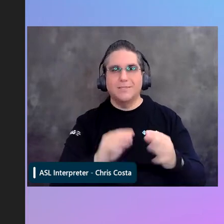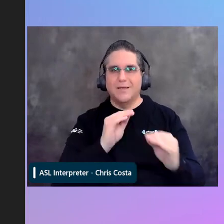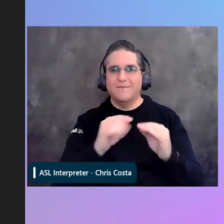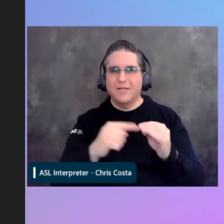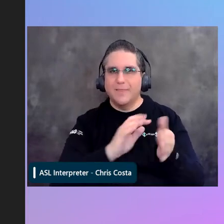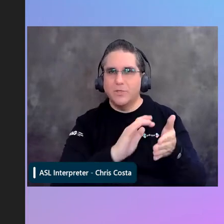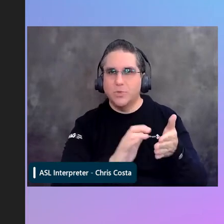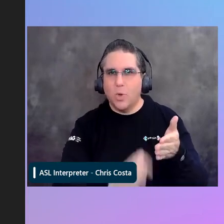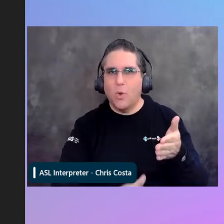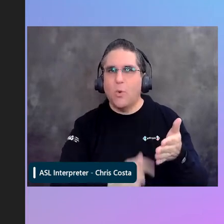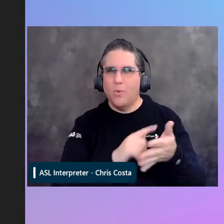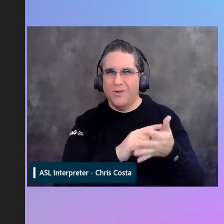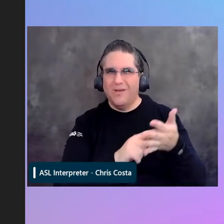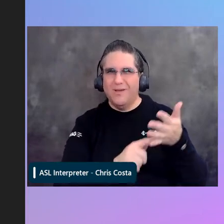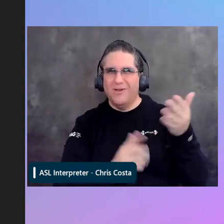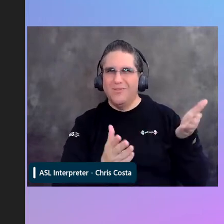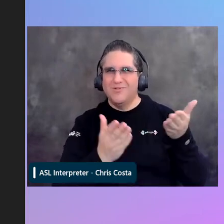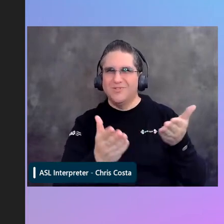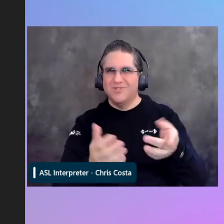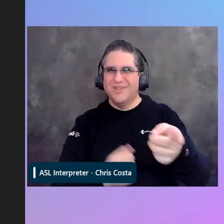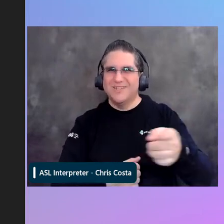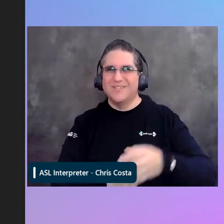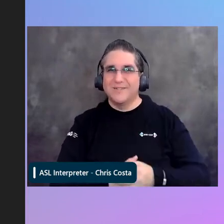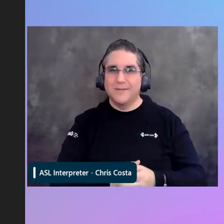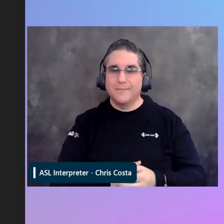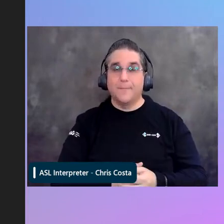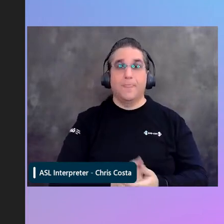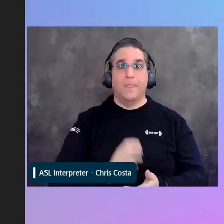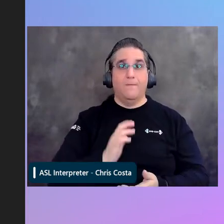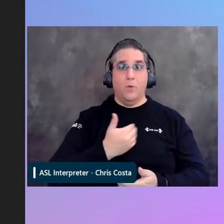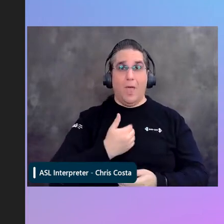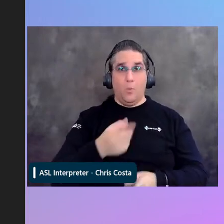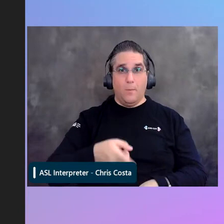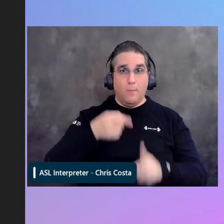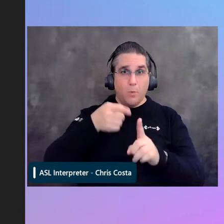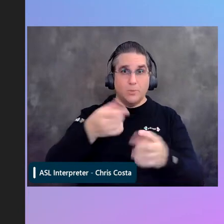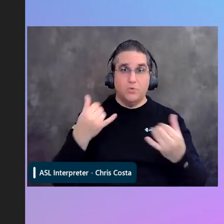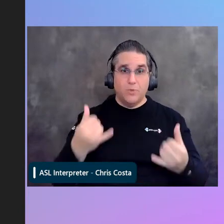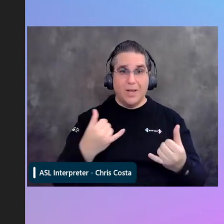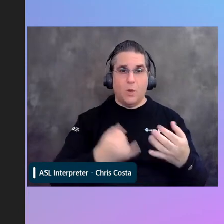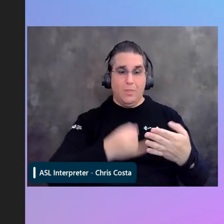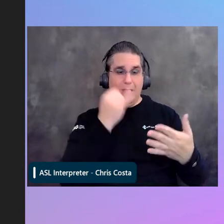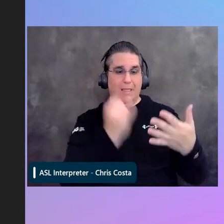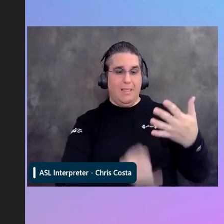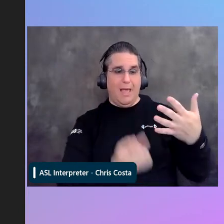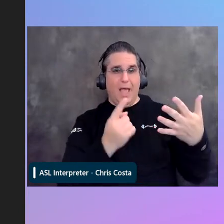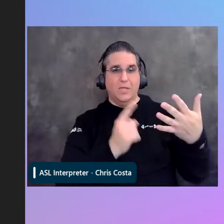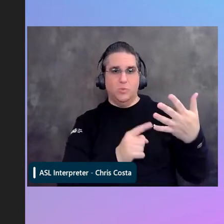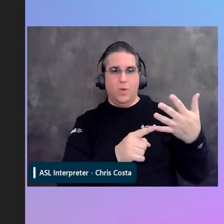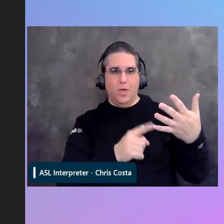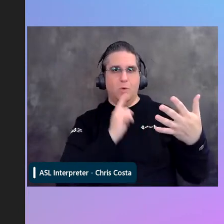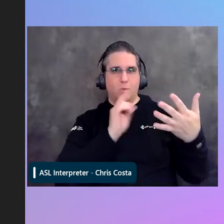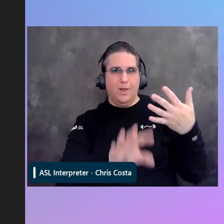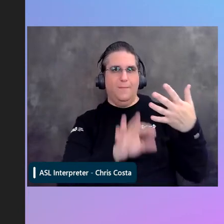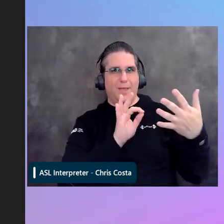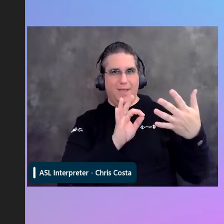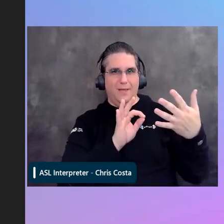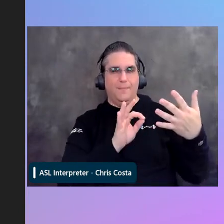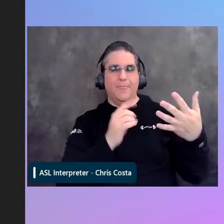and much more. For our purposes, we are going to select the last feature we will be highlighting.